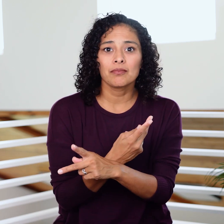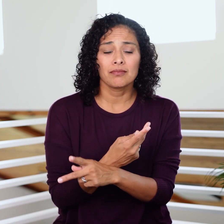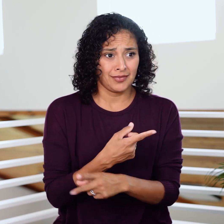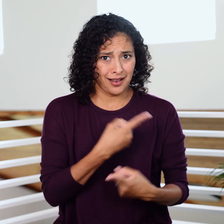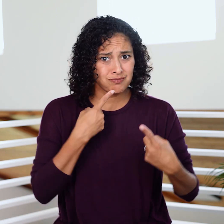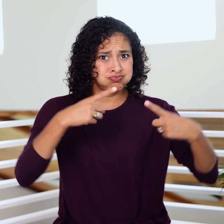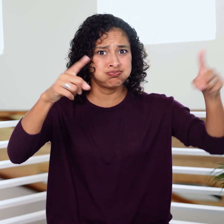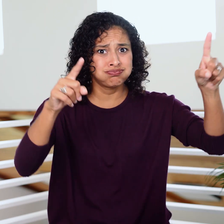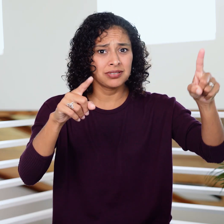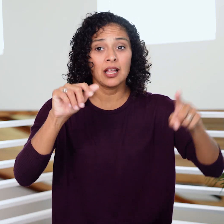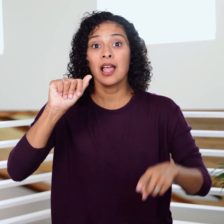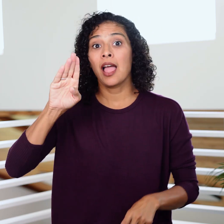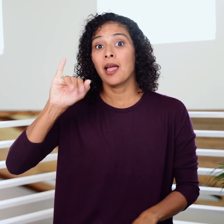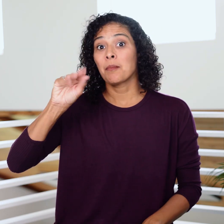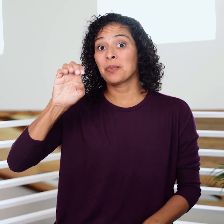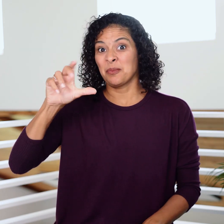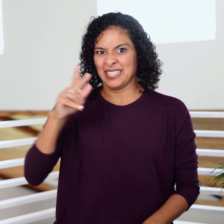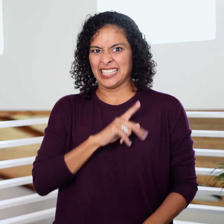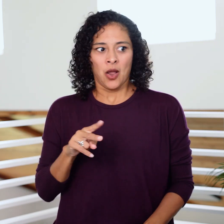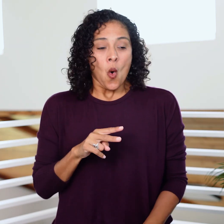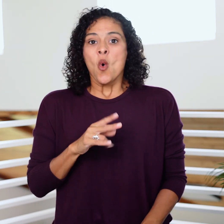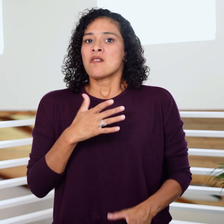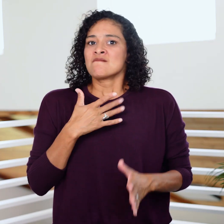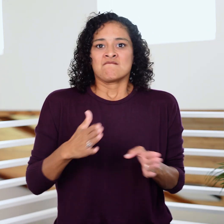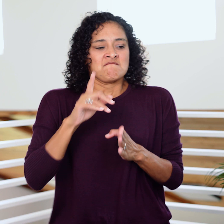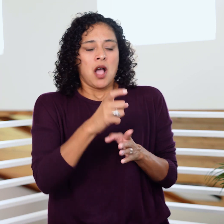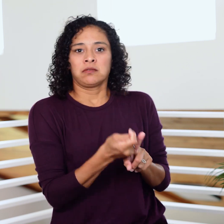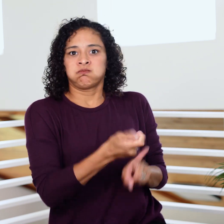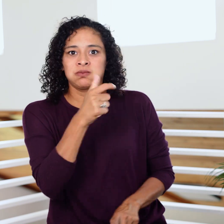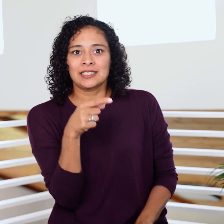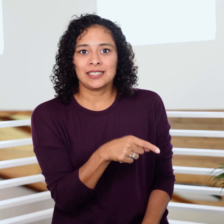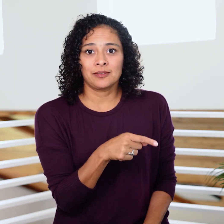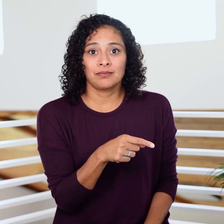Because of his success, Abimelech tries to get rid of him.